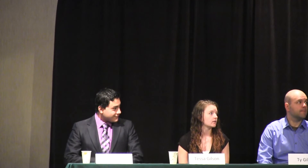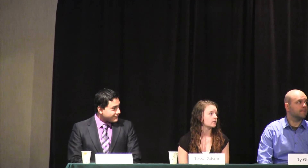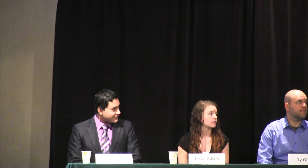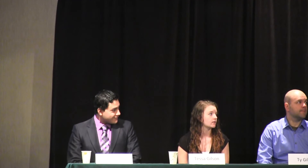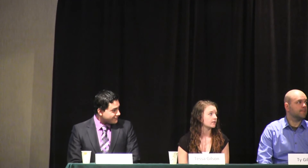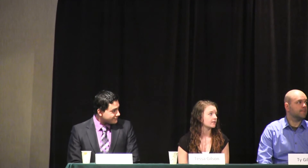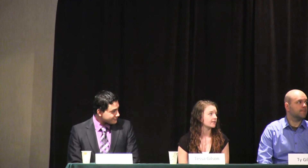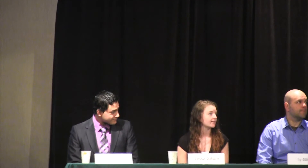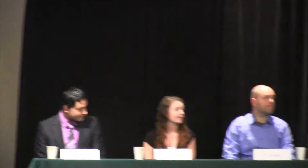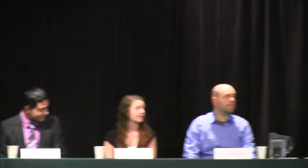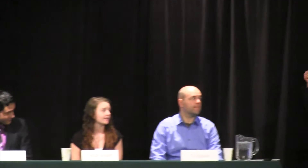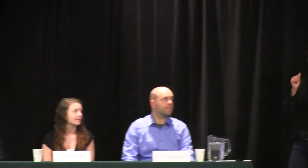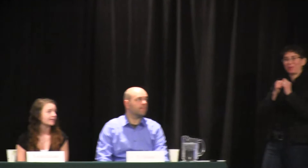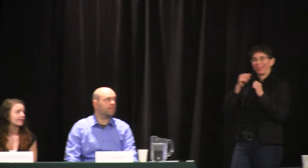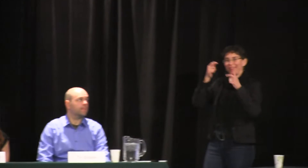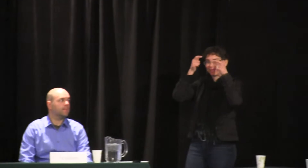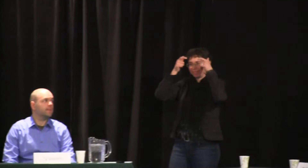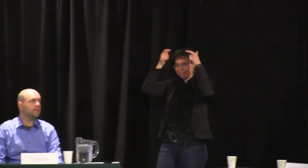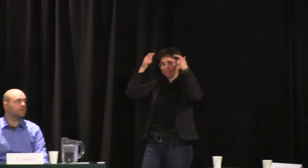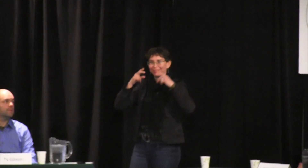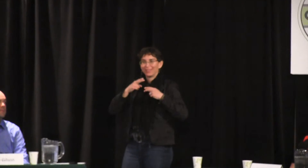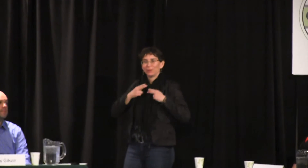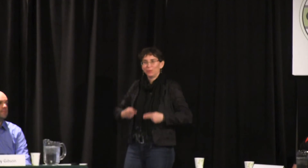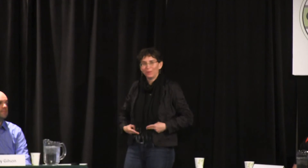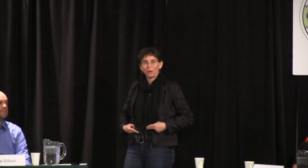Elise: Moises sent a photo of himself